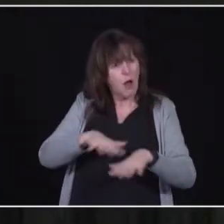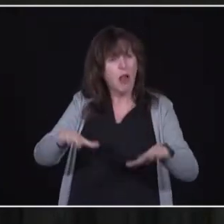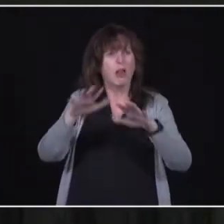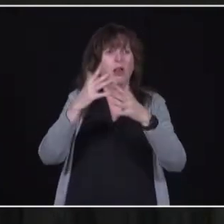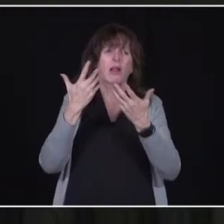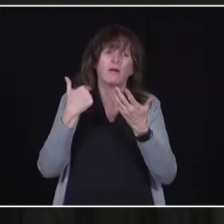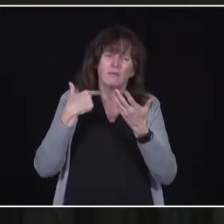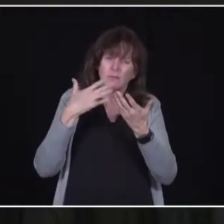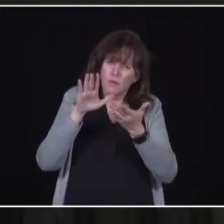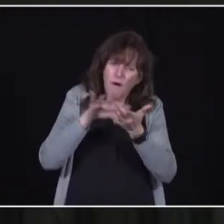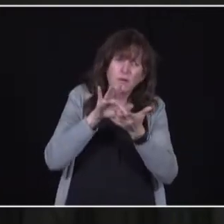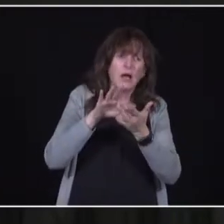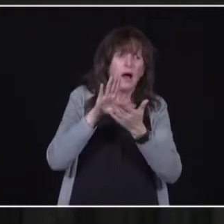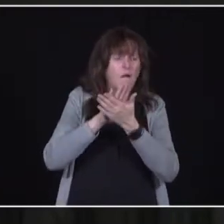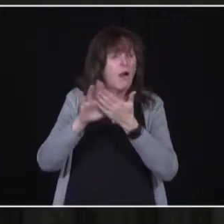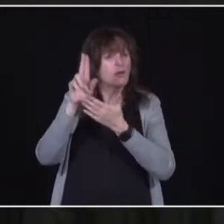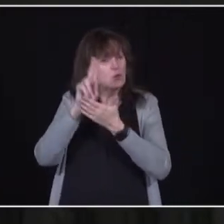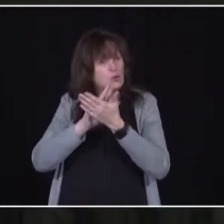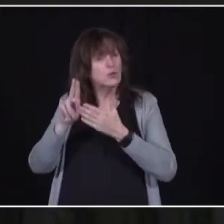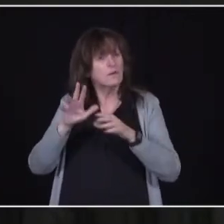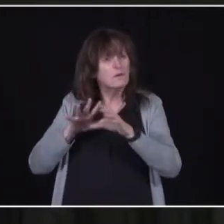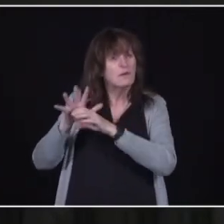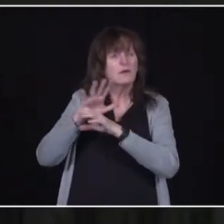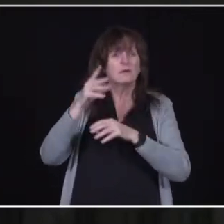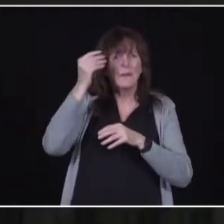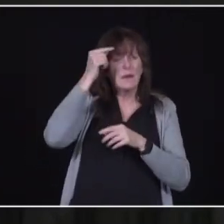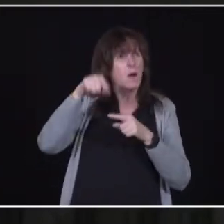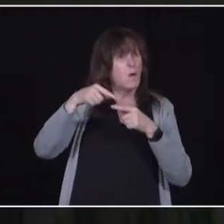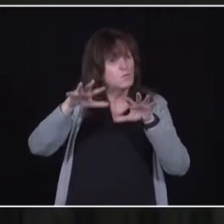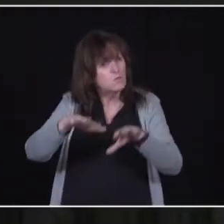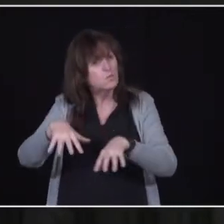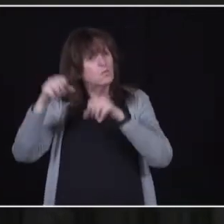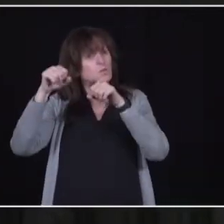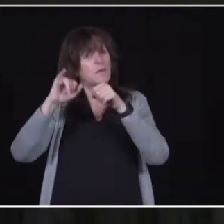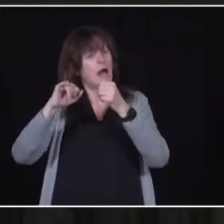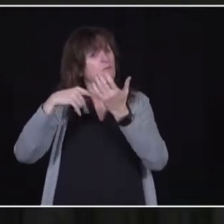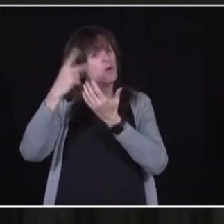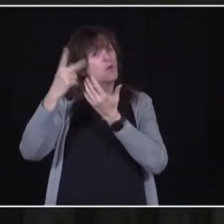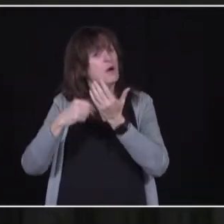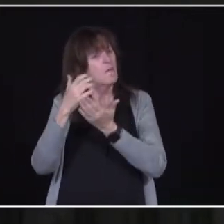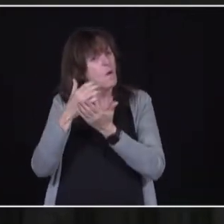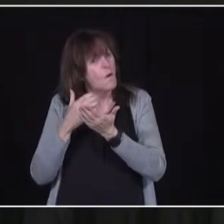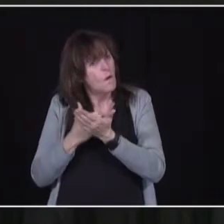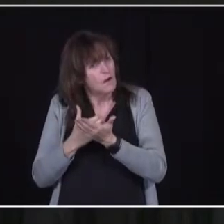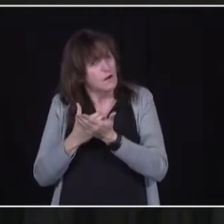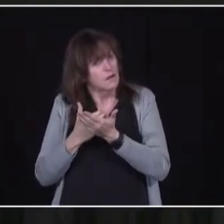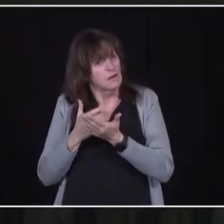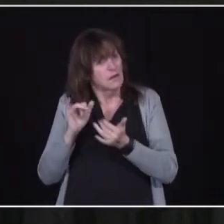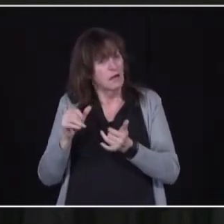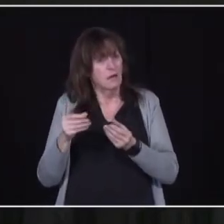colleges in your region. The course is being made available.